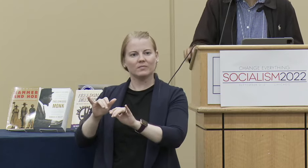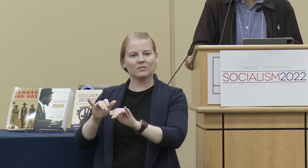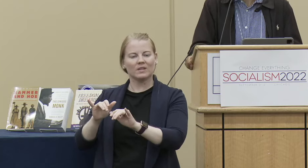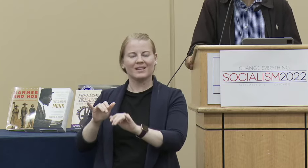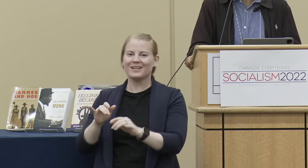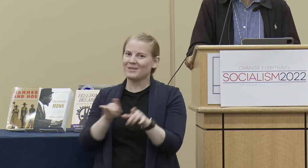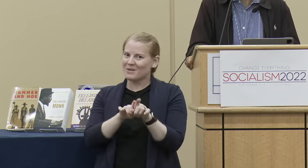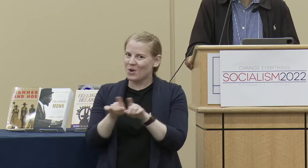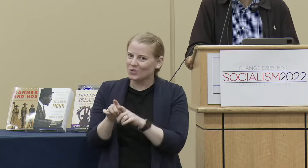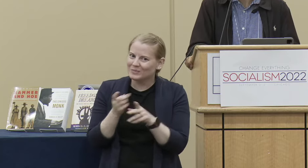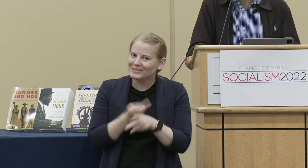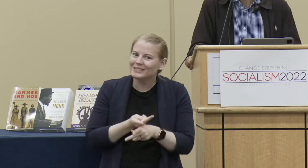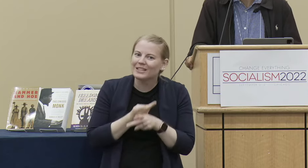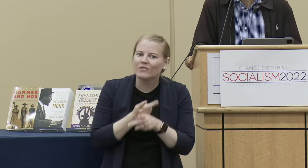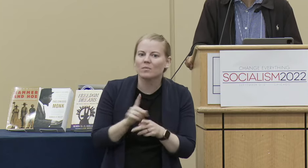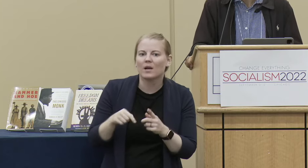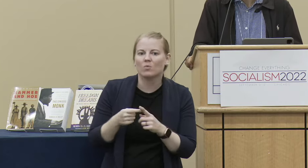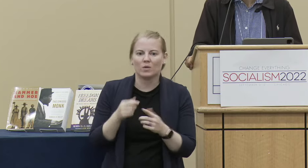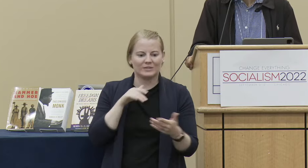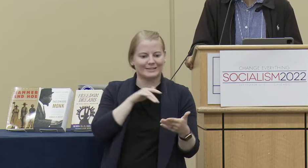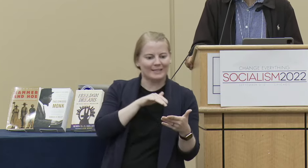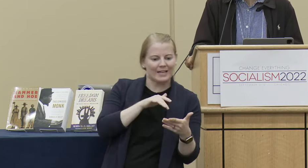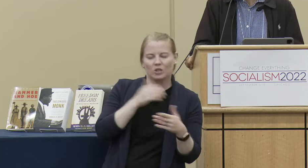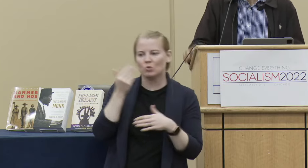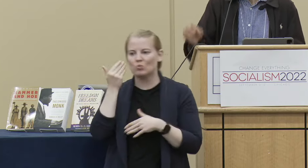of socialist regimes. Also be really, really careful about